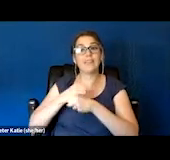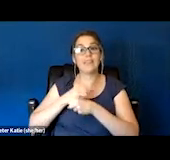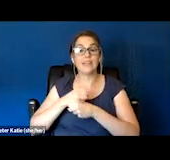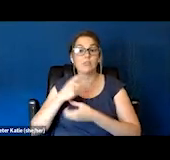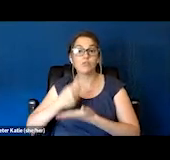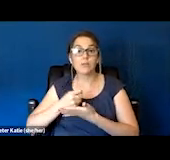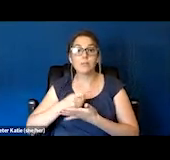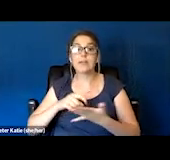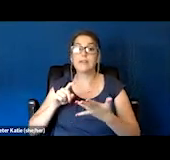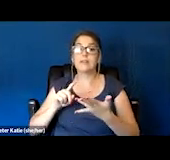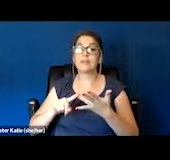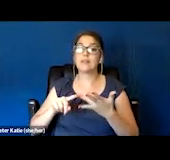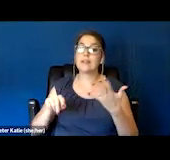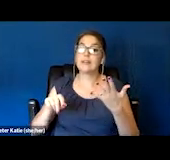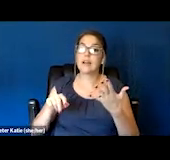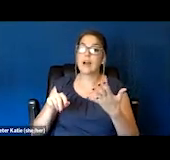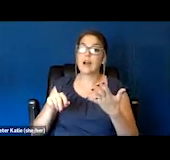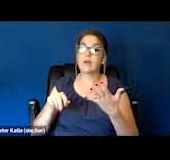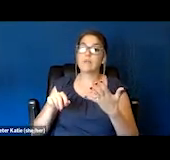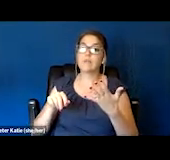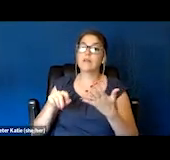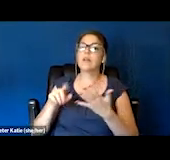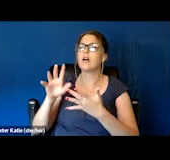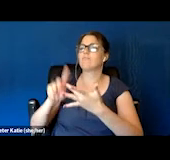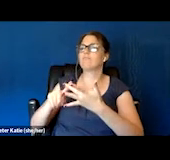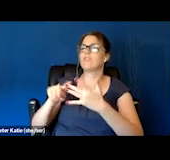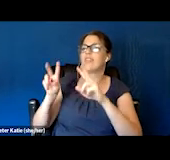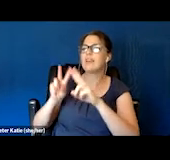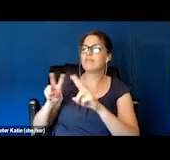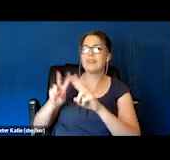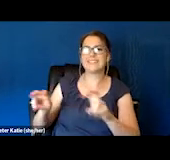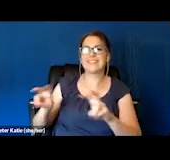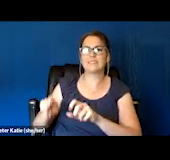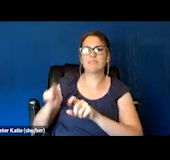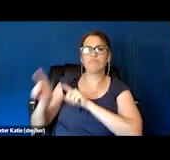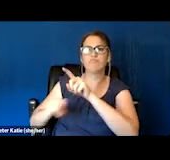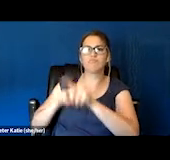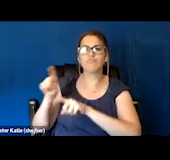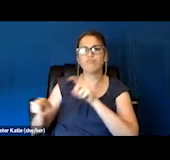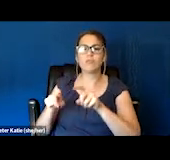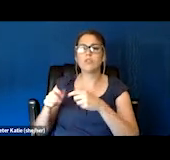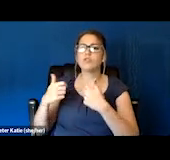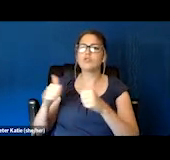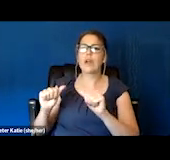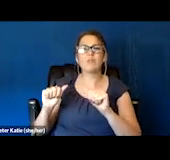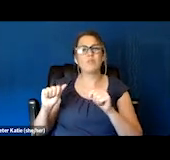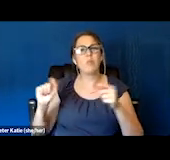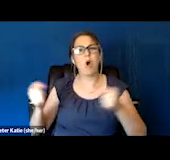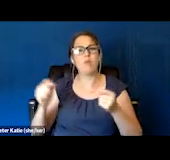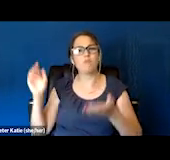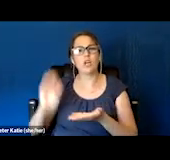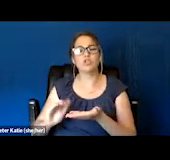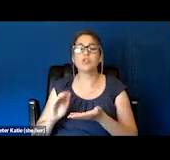And there's no judgment in that assessment. So wherever someone is, whether they're willing to receive treatment,